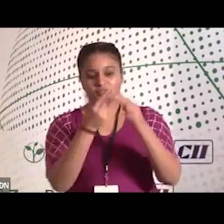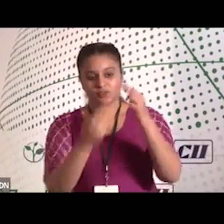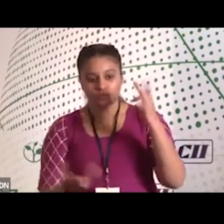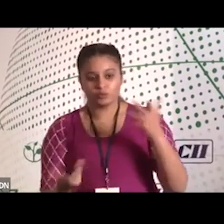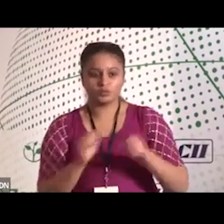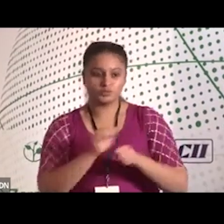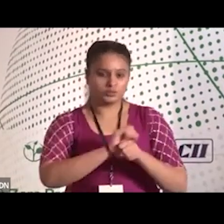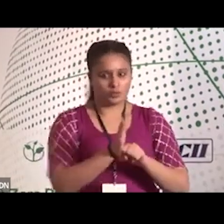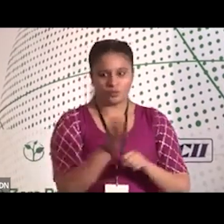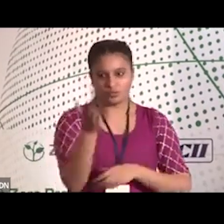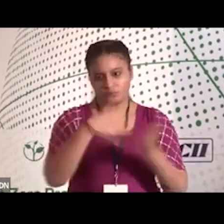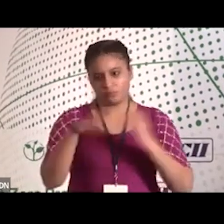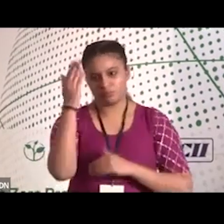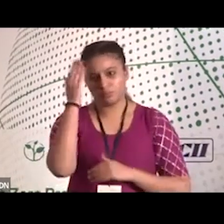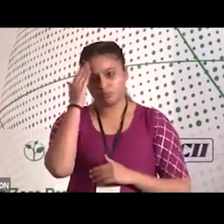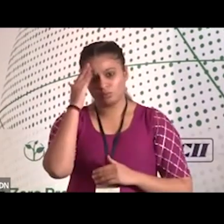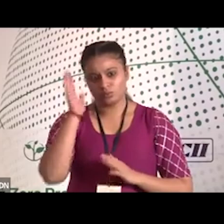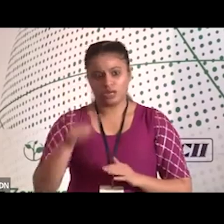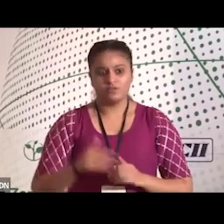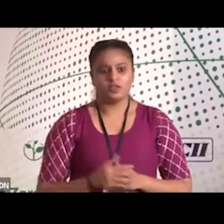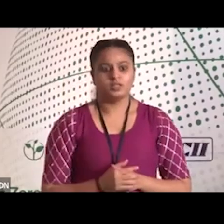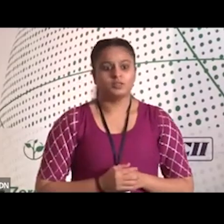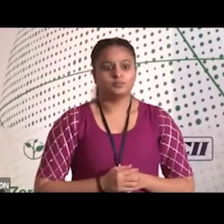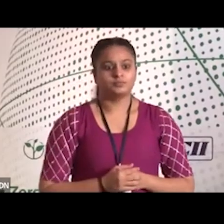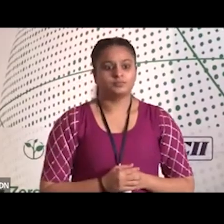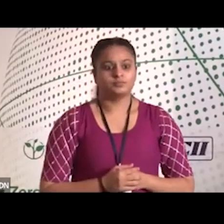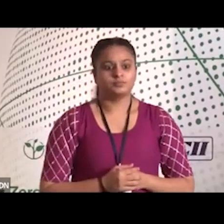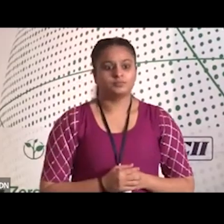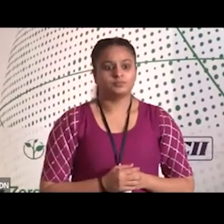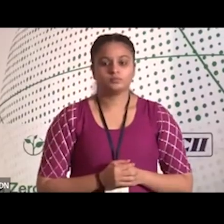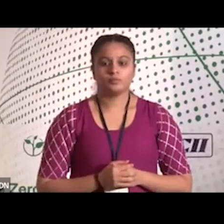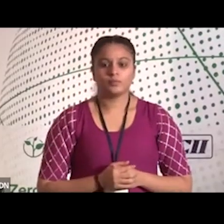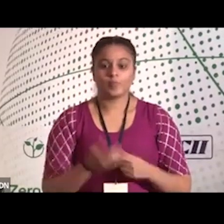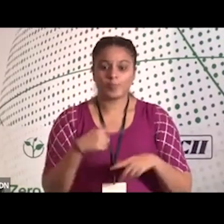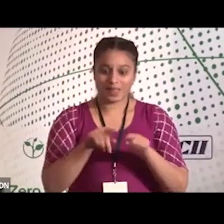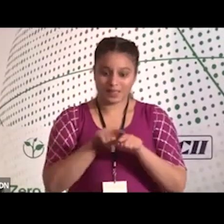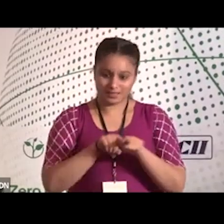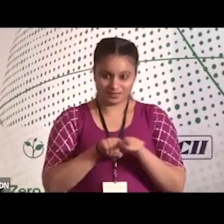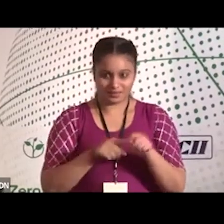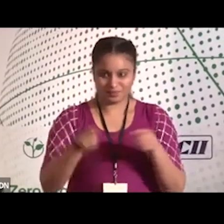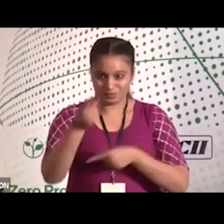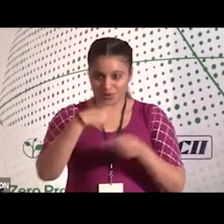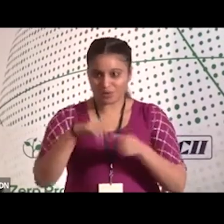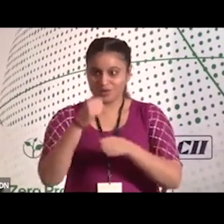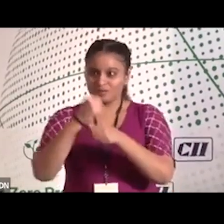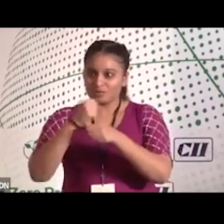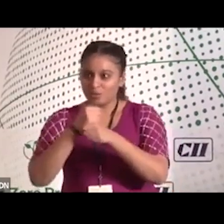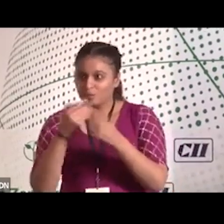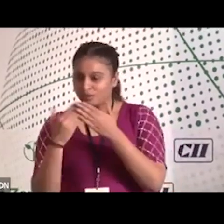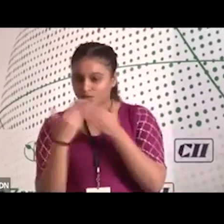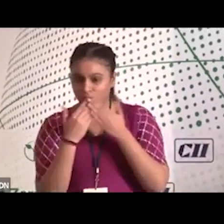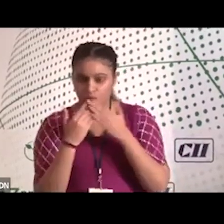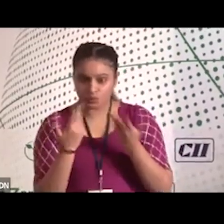all of you know, and malnutrition, for example, were in a government school